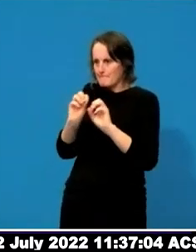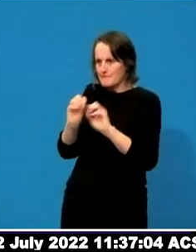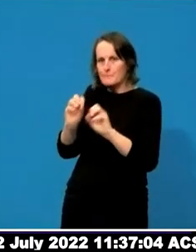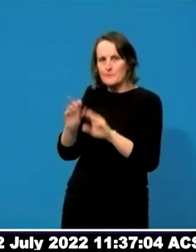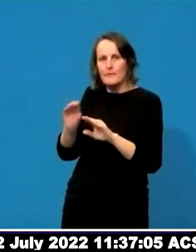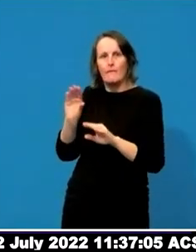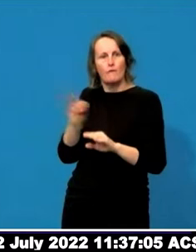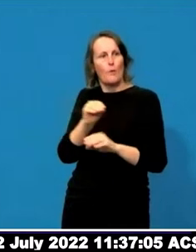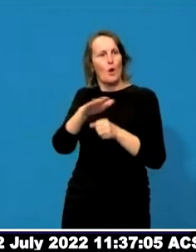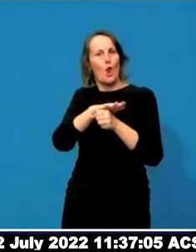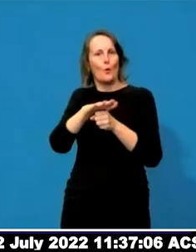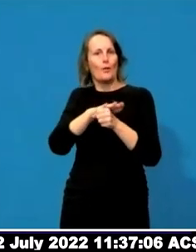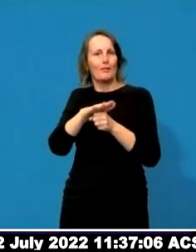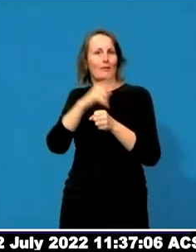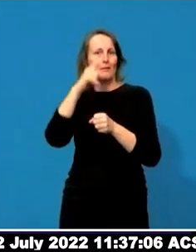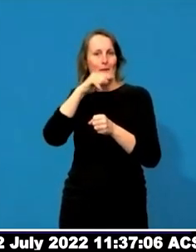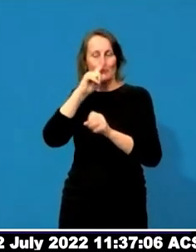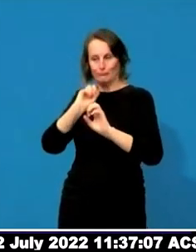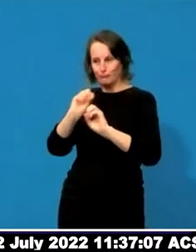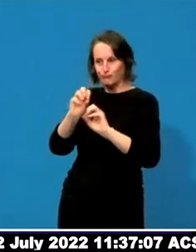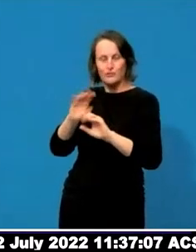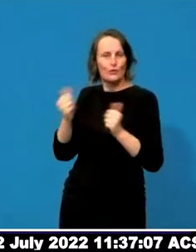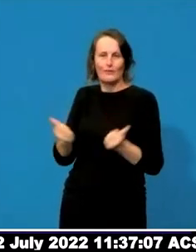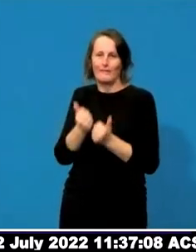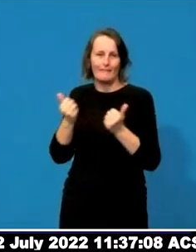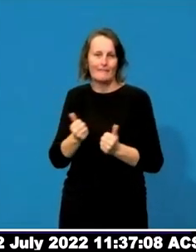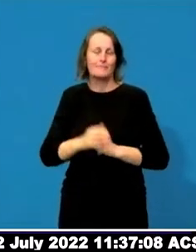So the second observation I make - we are talking about thin markets -